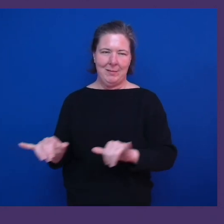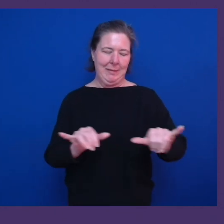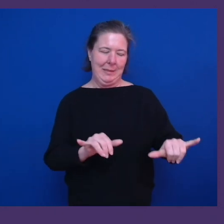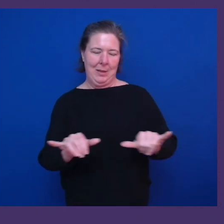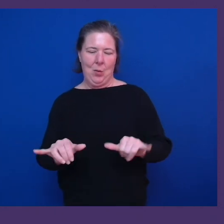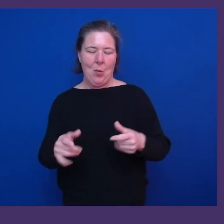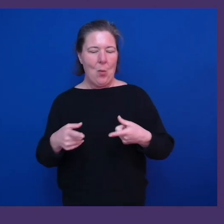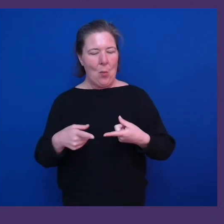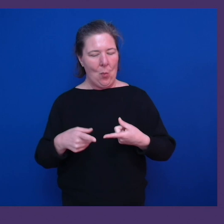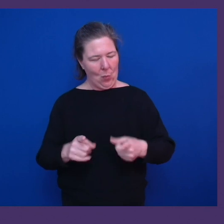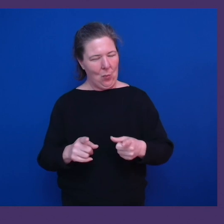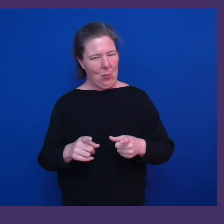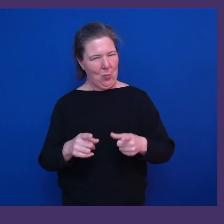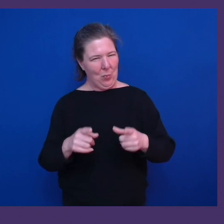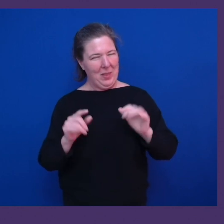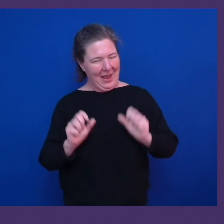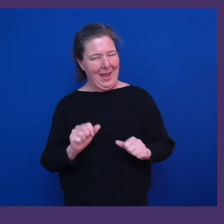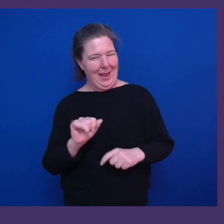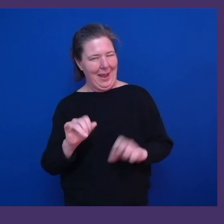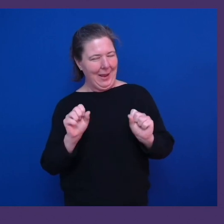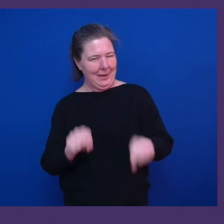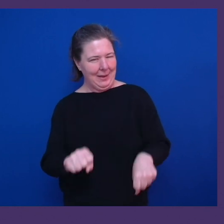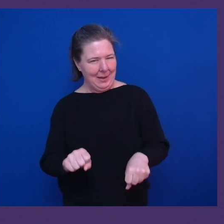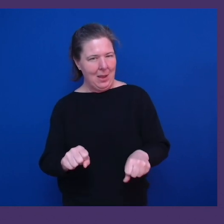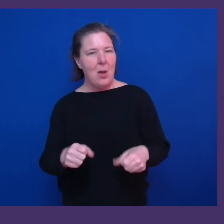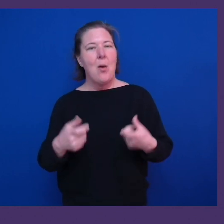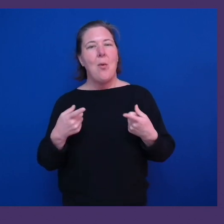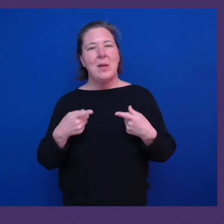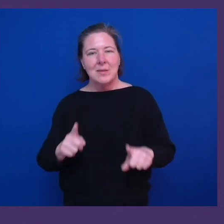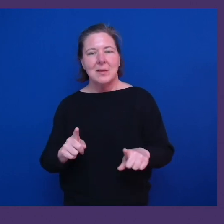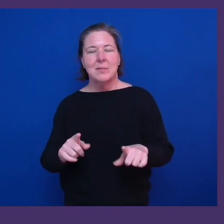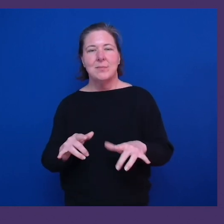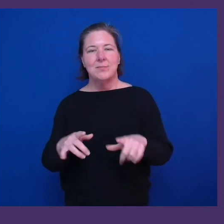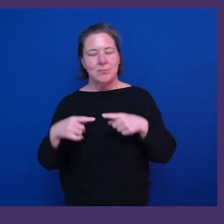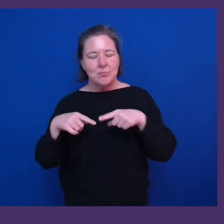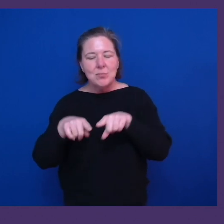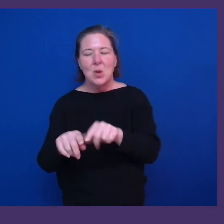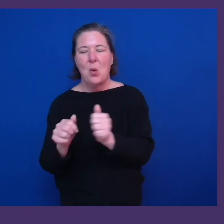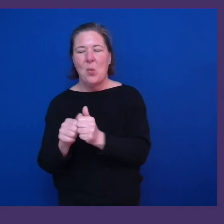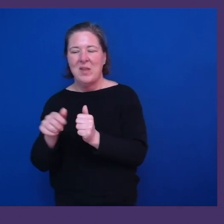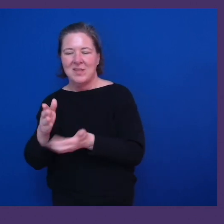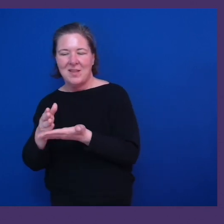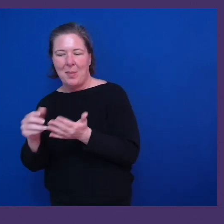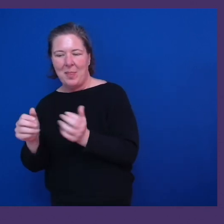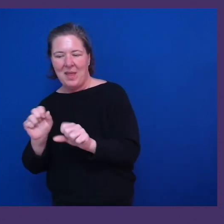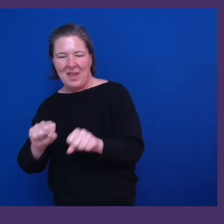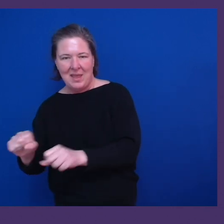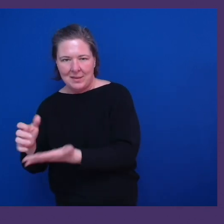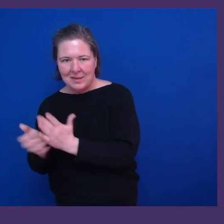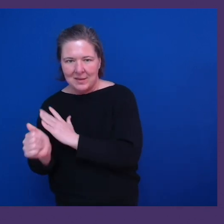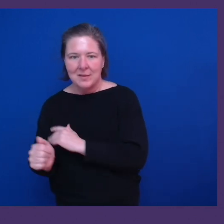you know, some of the underlying capabilities. Ioana Tanase: That is fantastic. I found myself nodding so much around the examples.